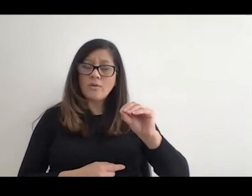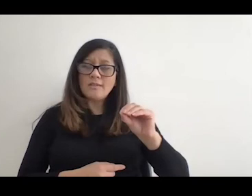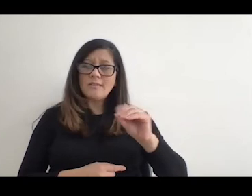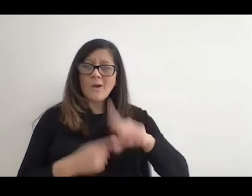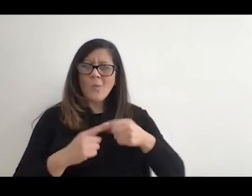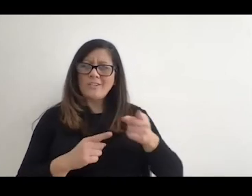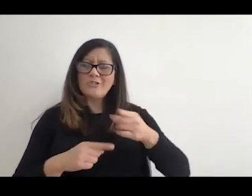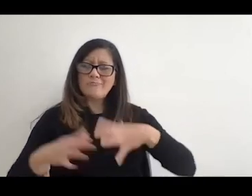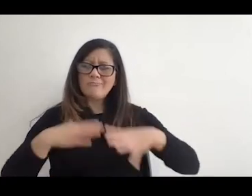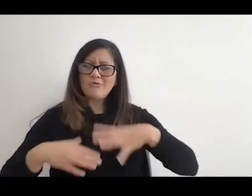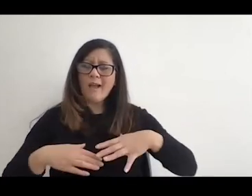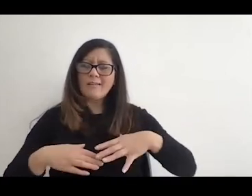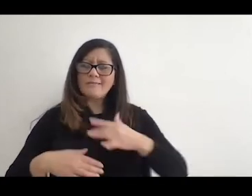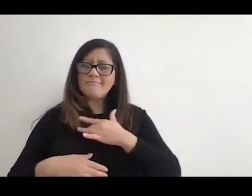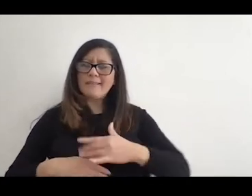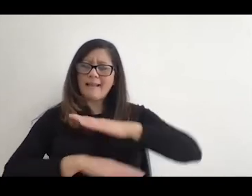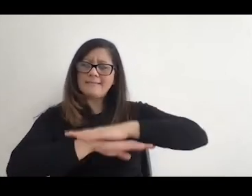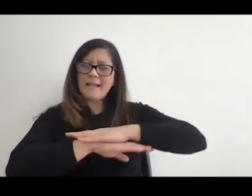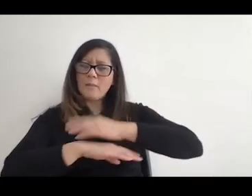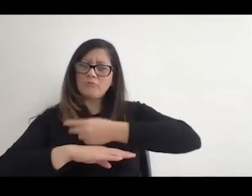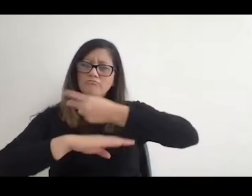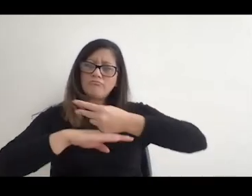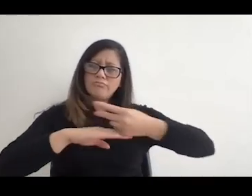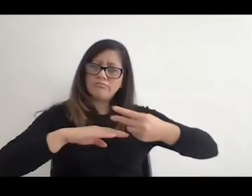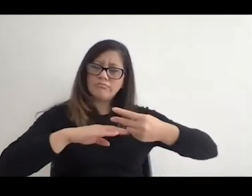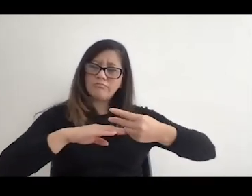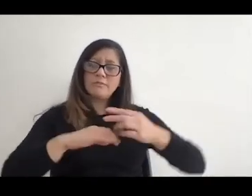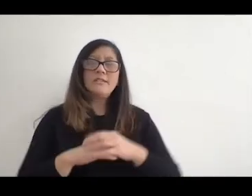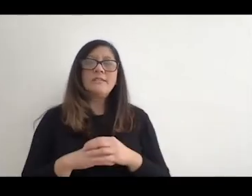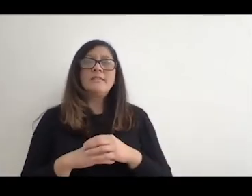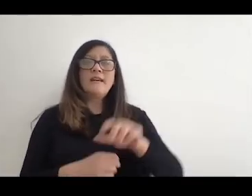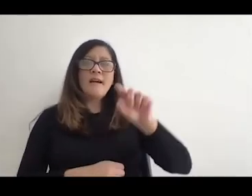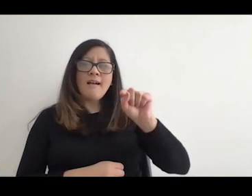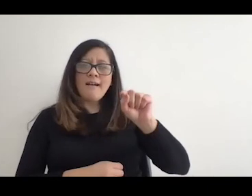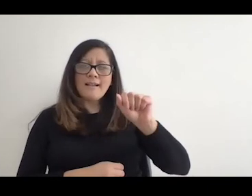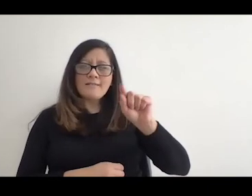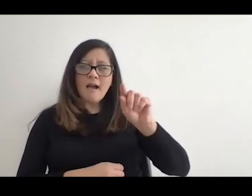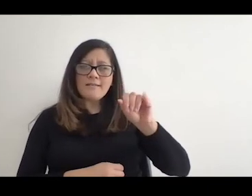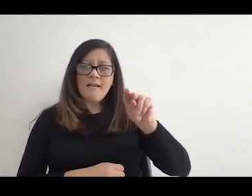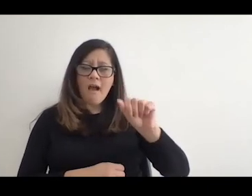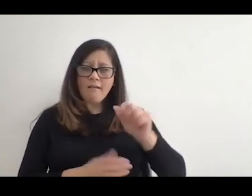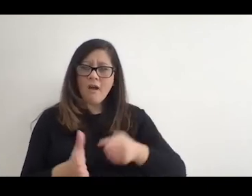table and is completely dressed. Tatiana needs to have a bench to transfer, so as an actor in LA,